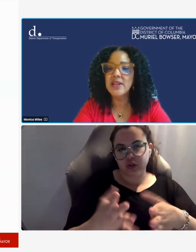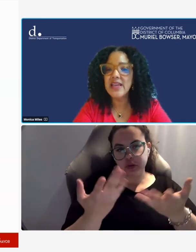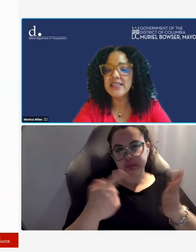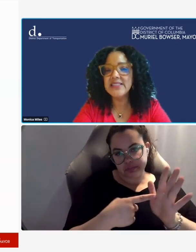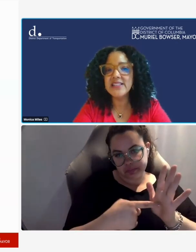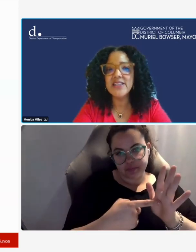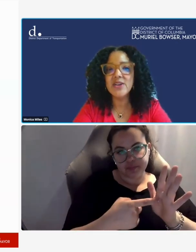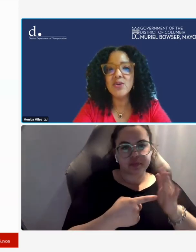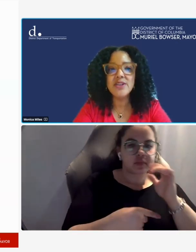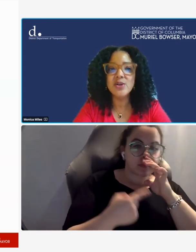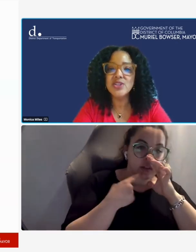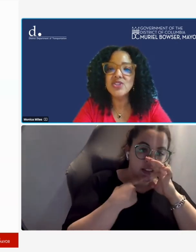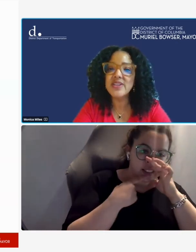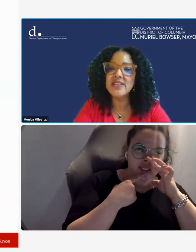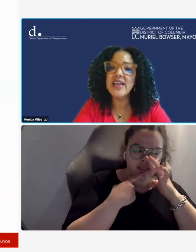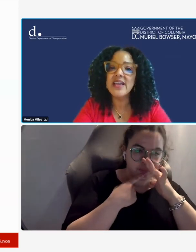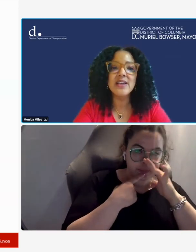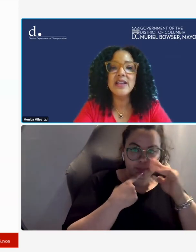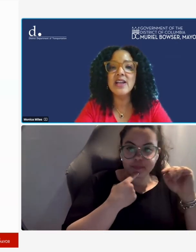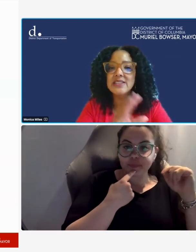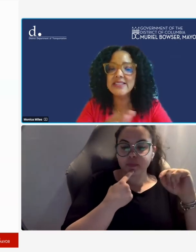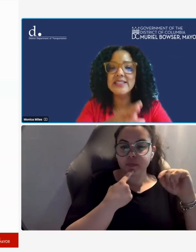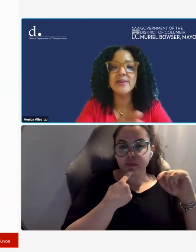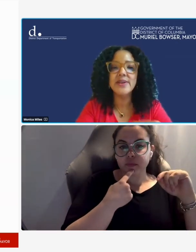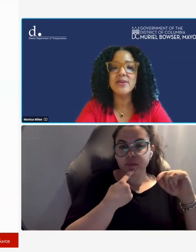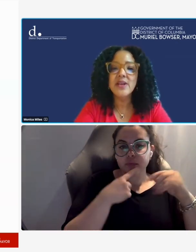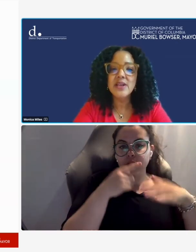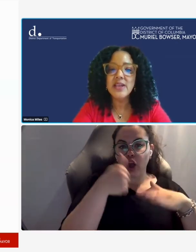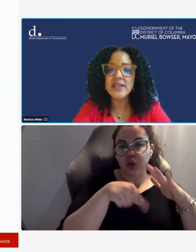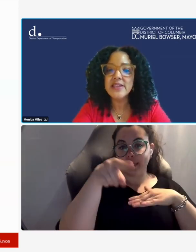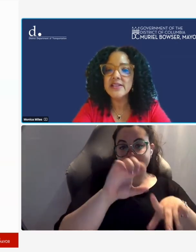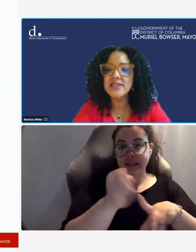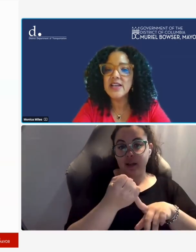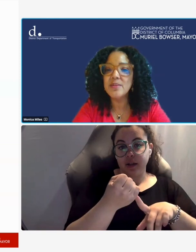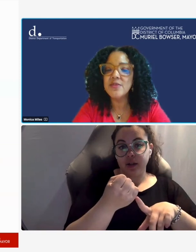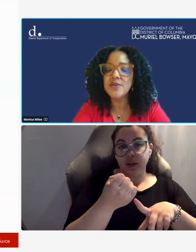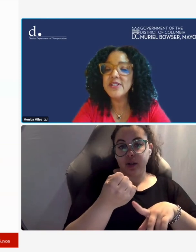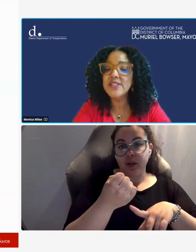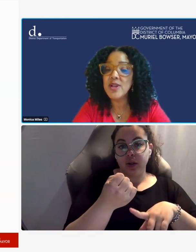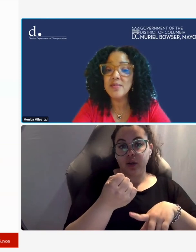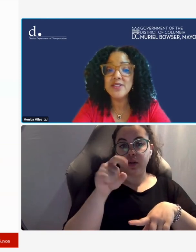and it says on here on the screen that under this scenario it is um the reasonable compensation